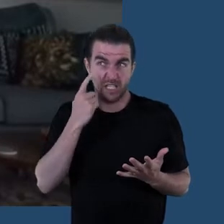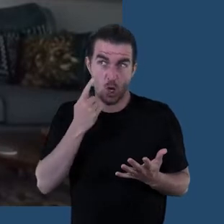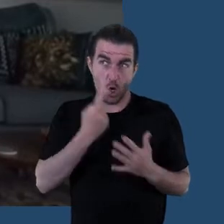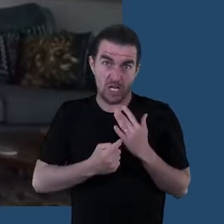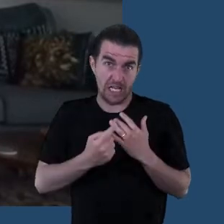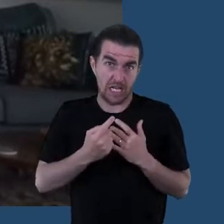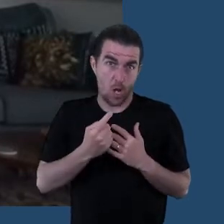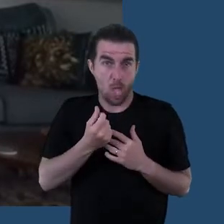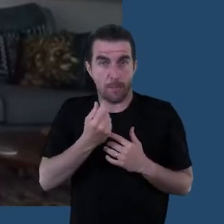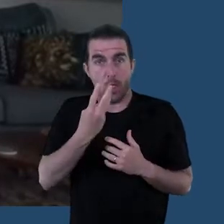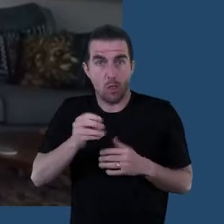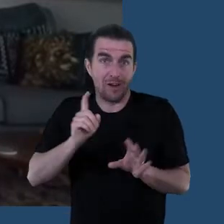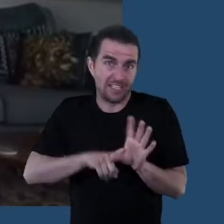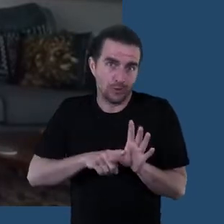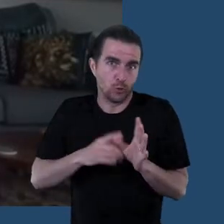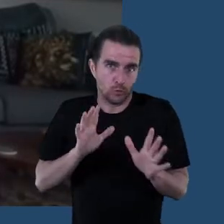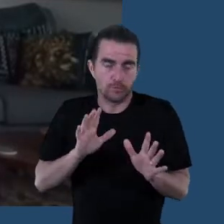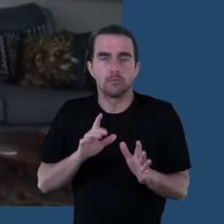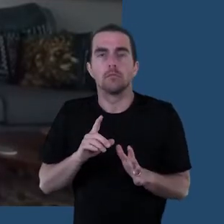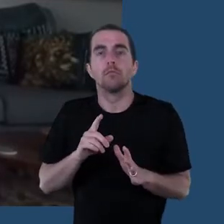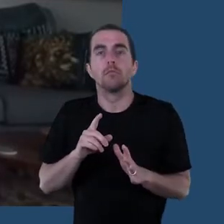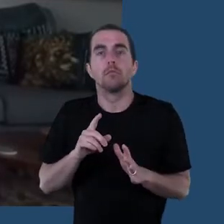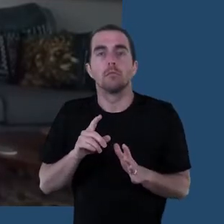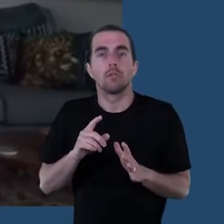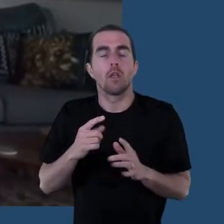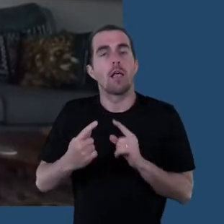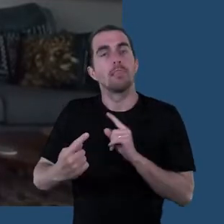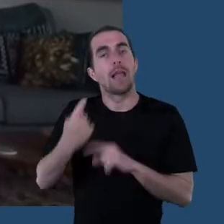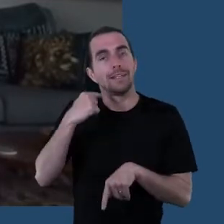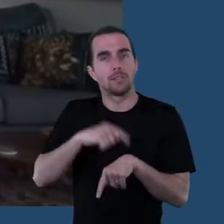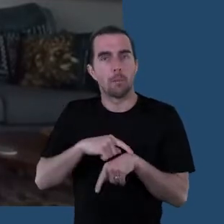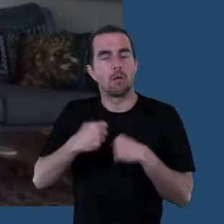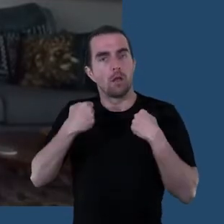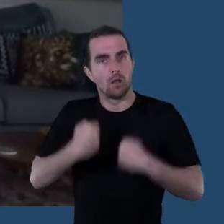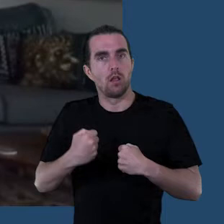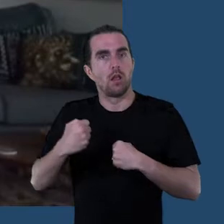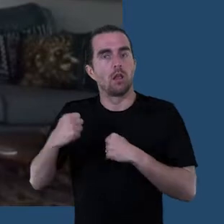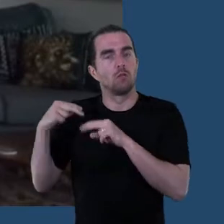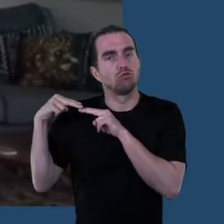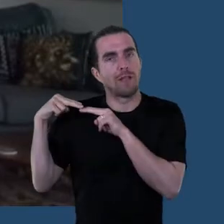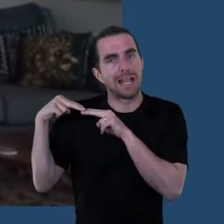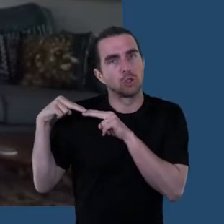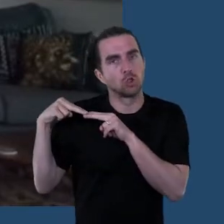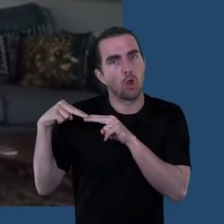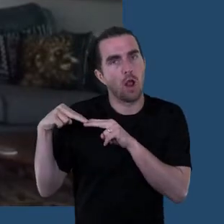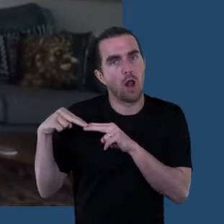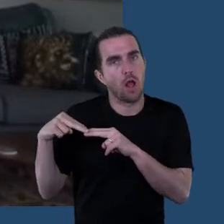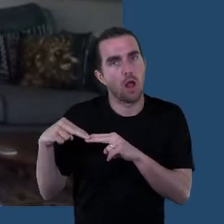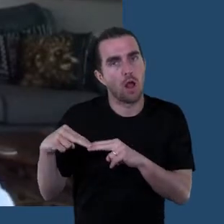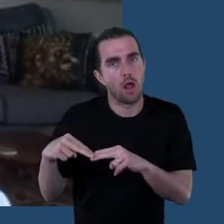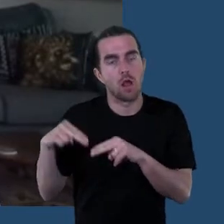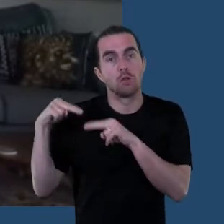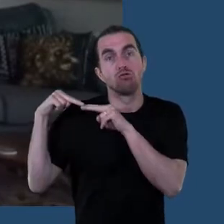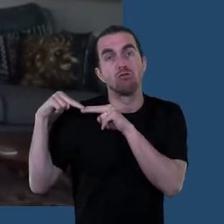it's almost 30 years, the way that were using the collections then were still very traditional. And by traditional, I mean that we were still